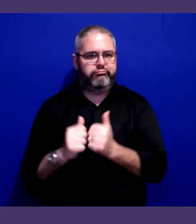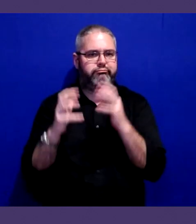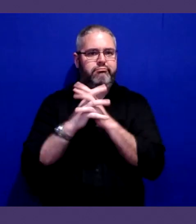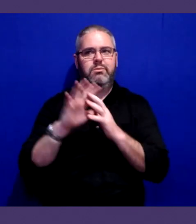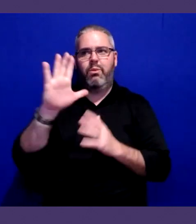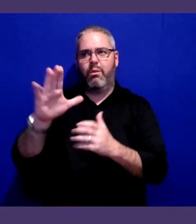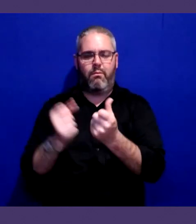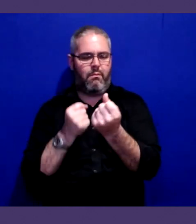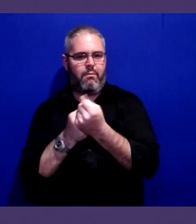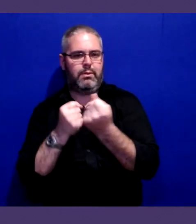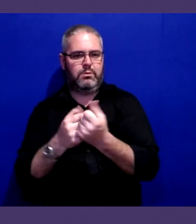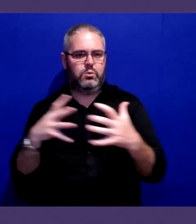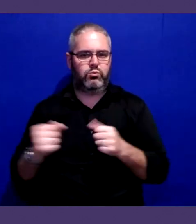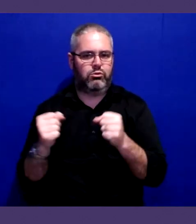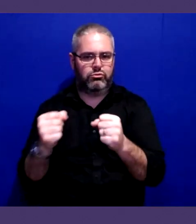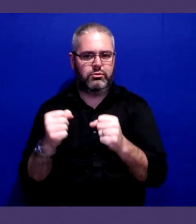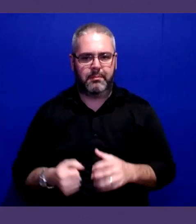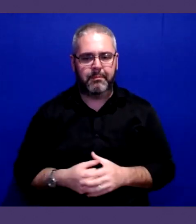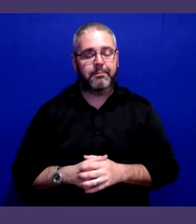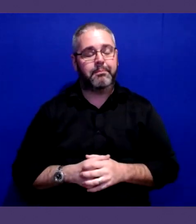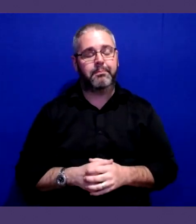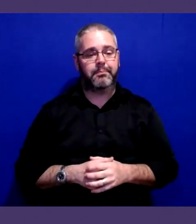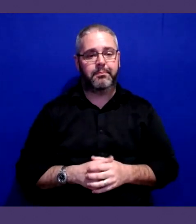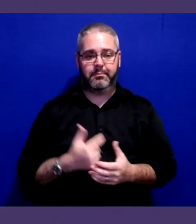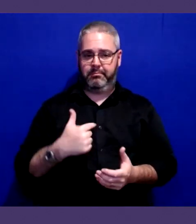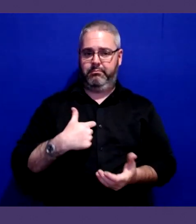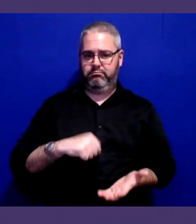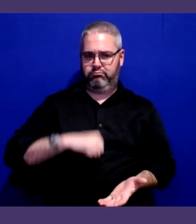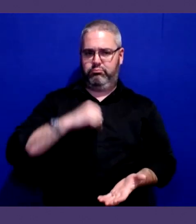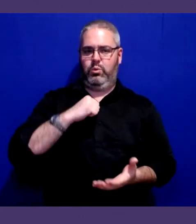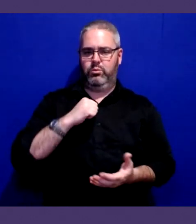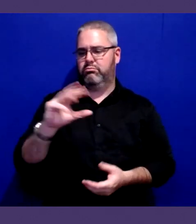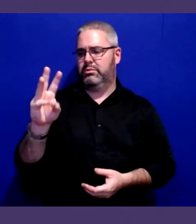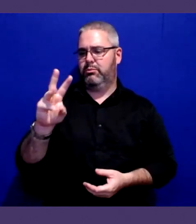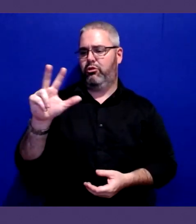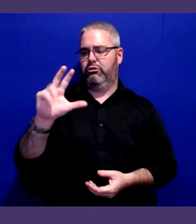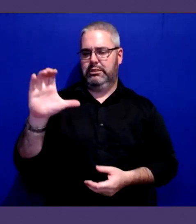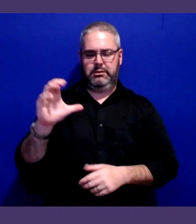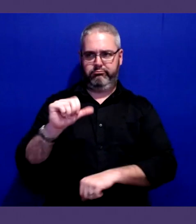I'm proud to work with W3C and the broader community to make